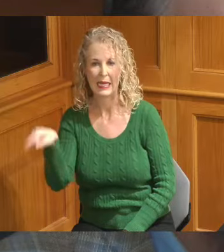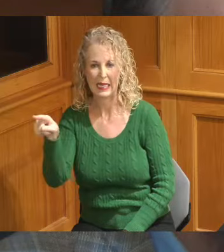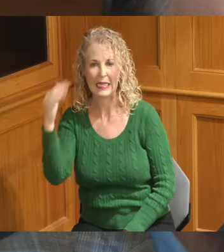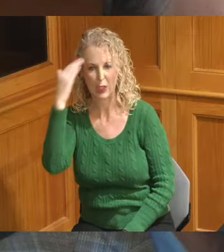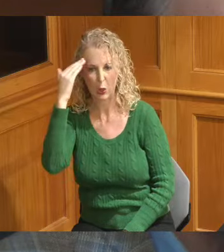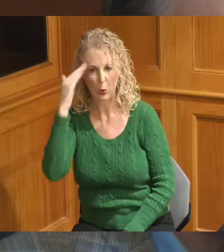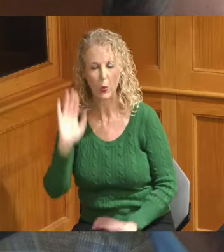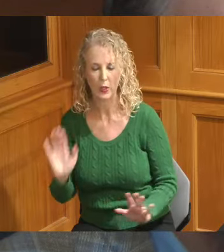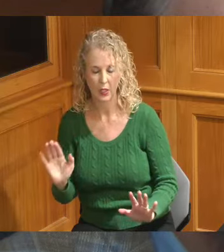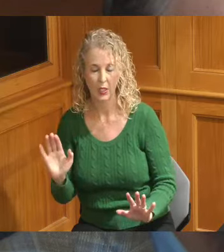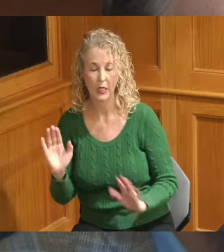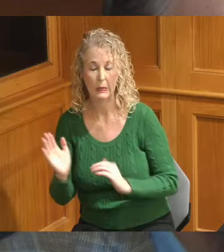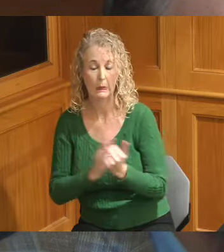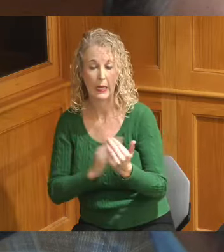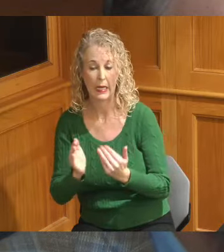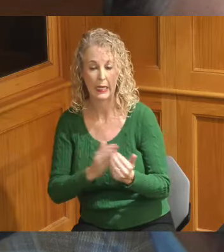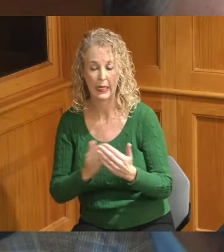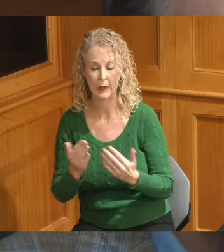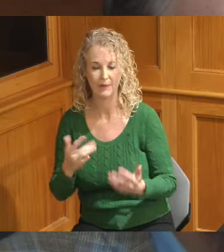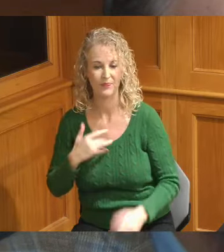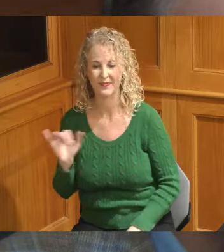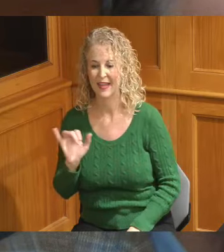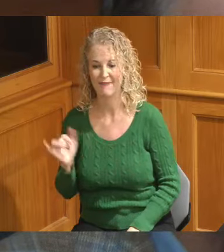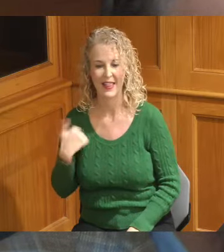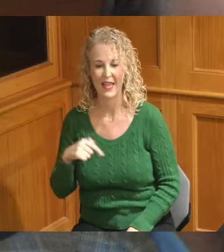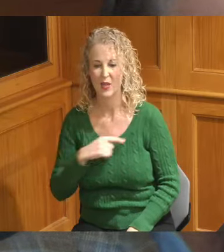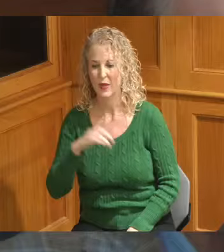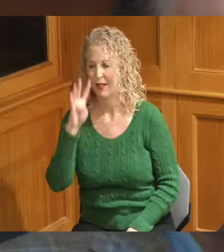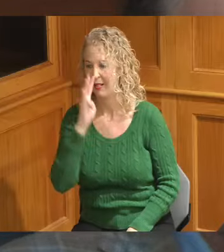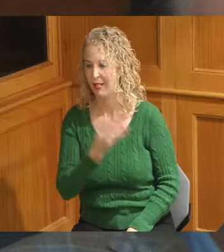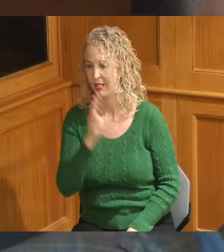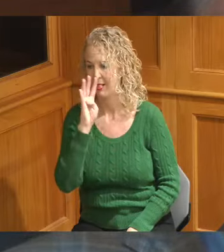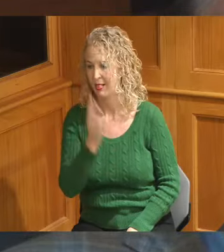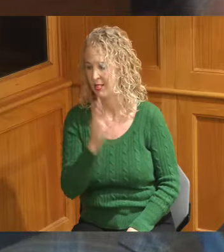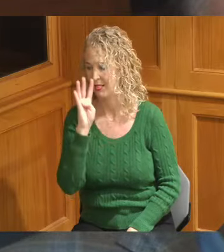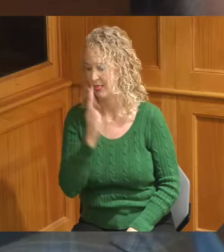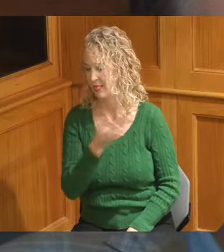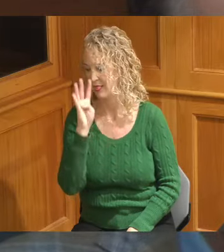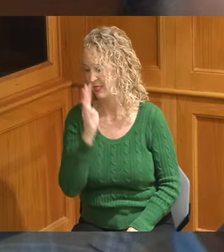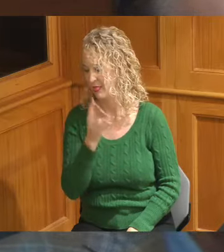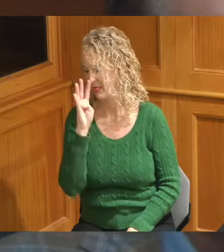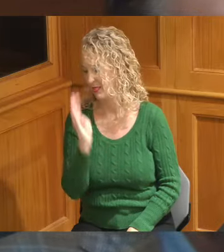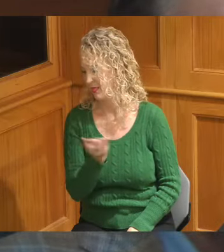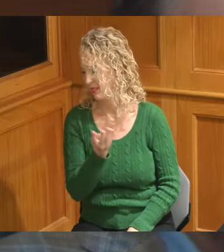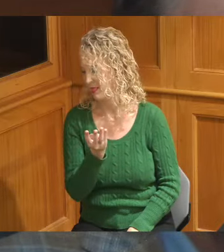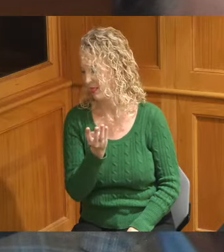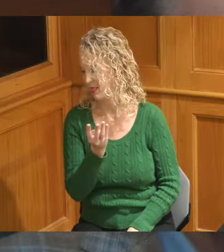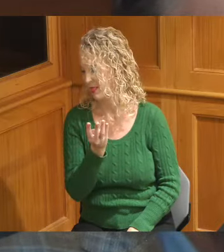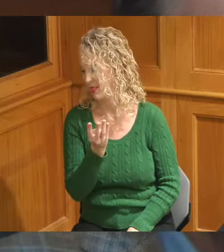and it just we just can't keep just turning a blind eye to this stuff. at the same time,